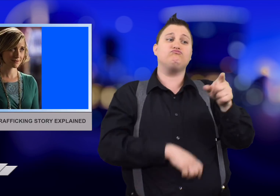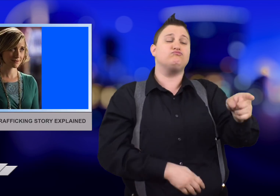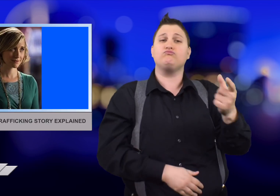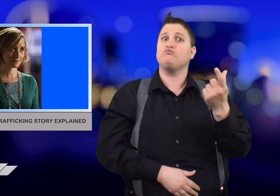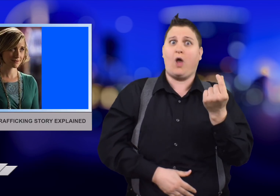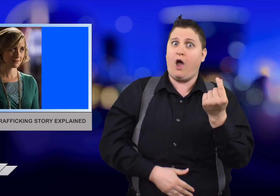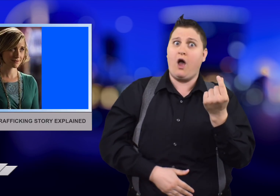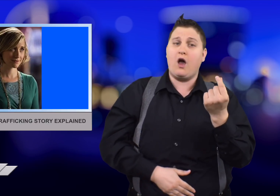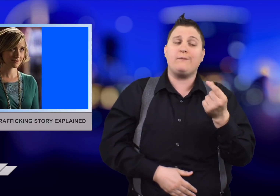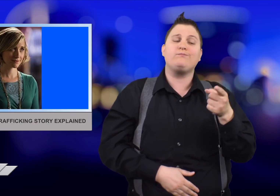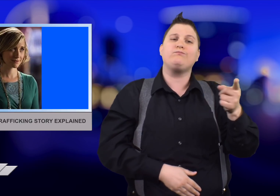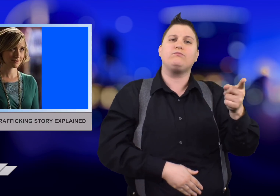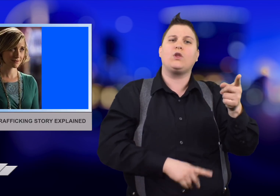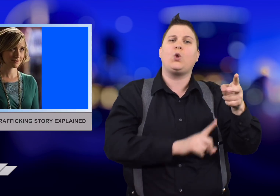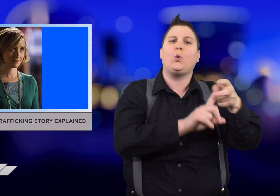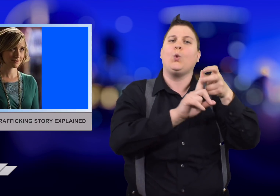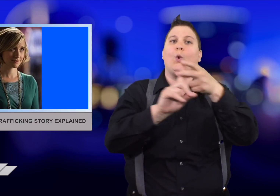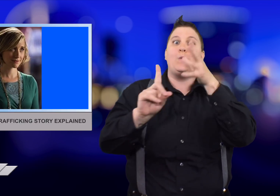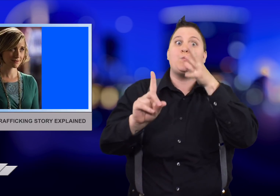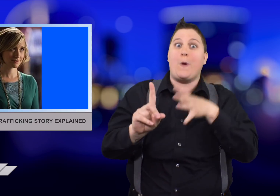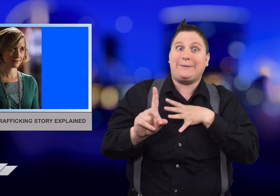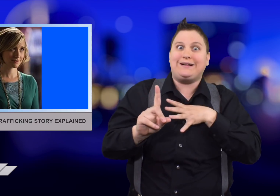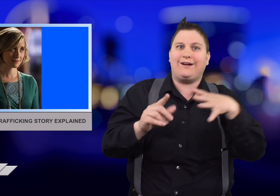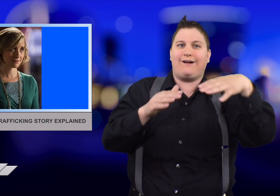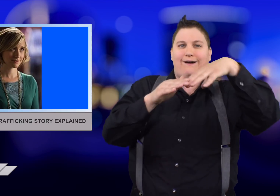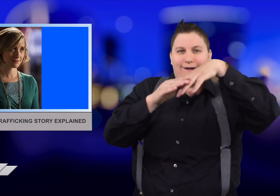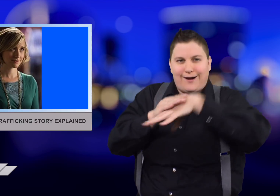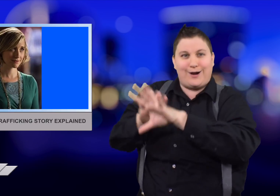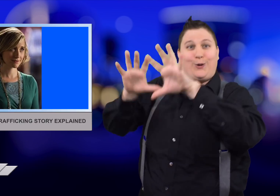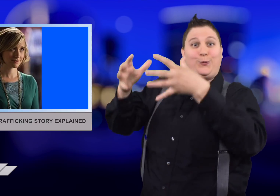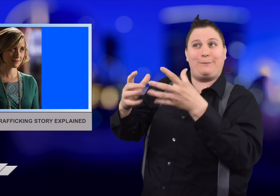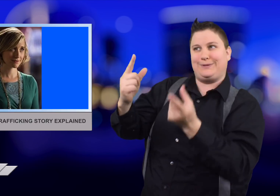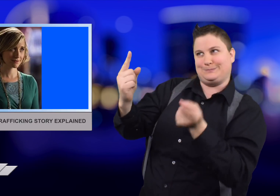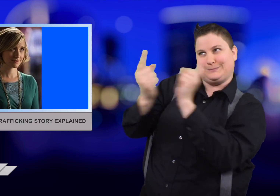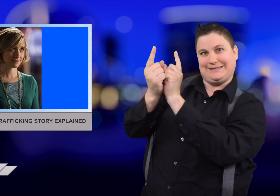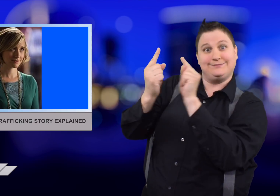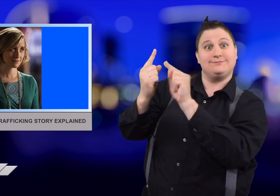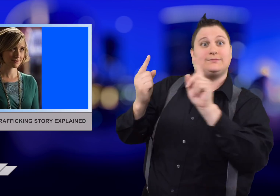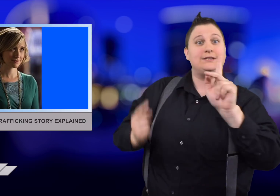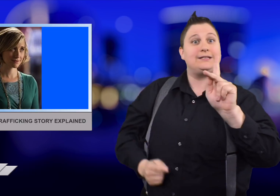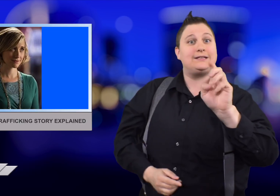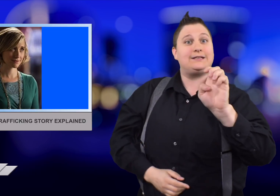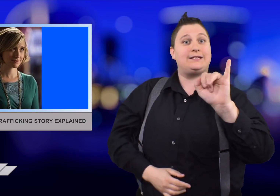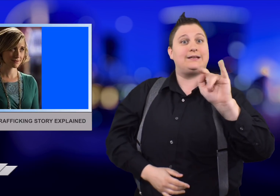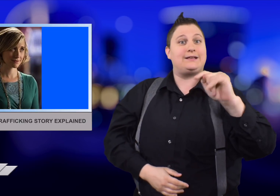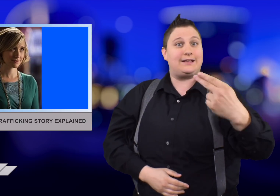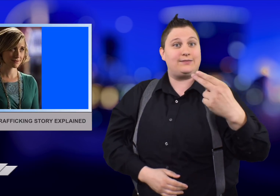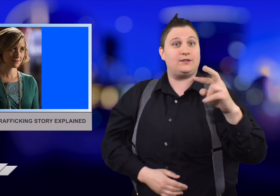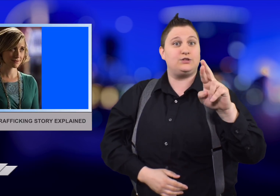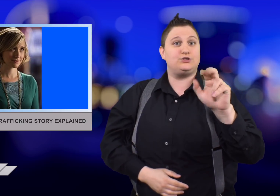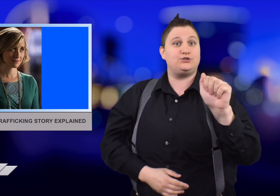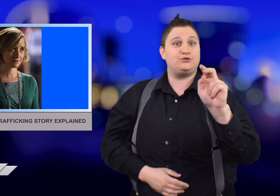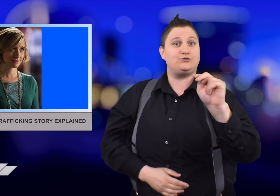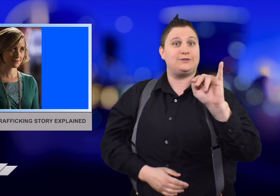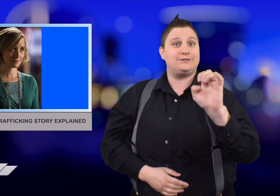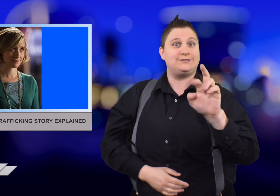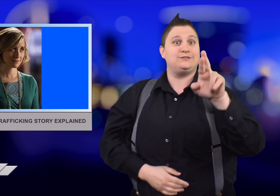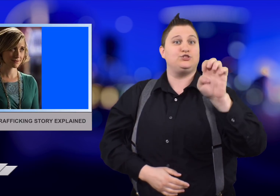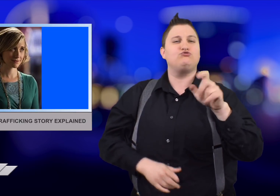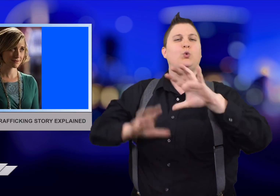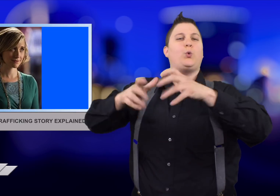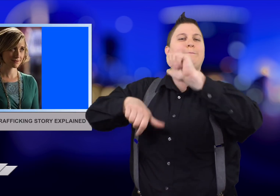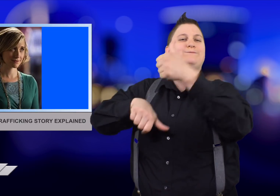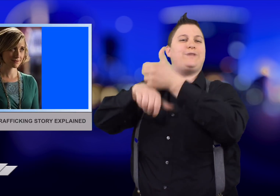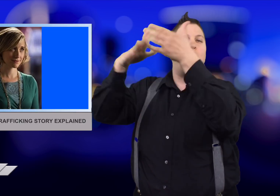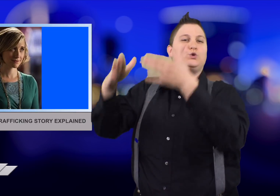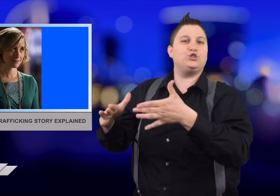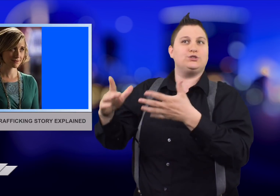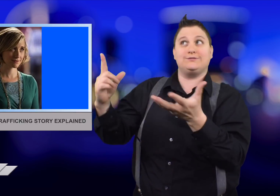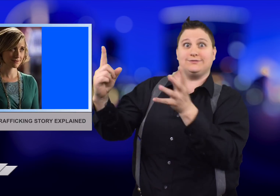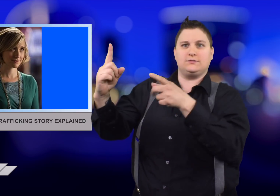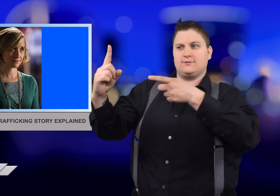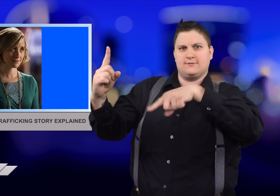Mack is accused of recruiting women into the group to perform sex acts with the group's